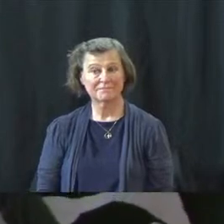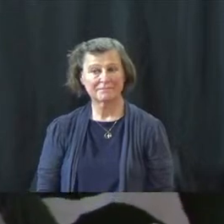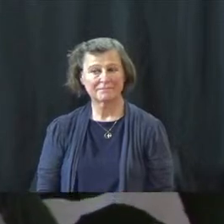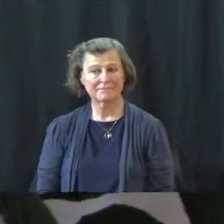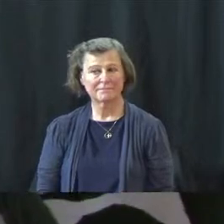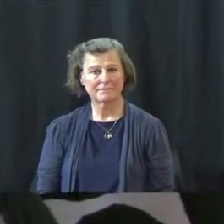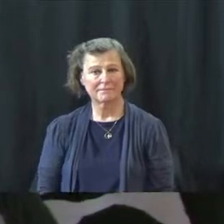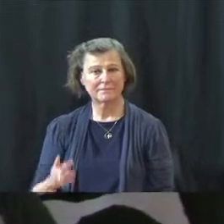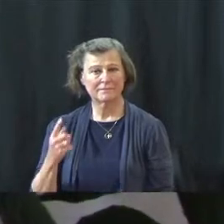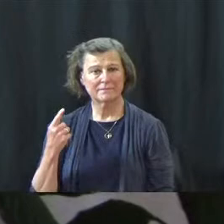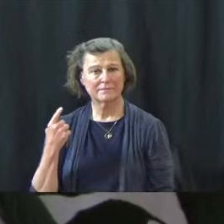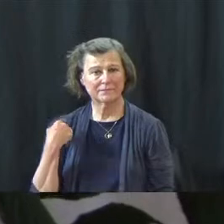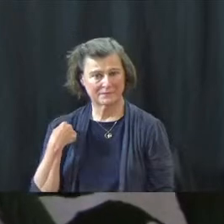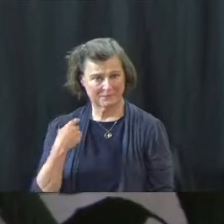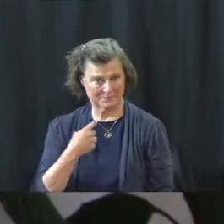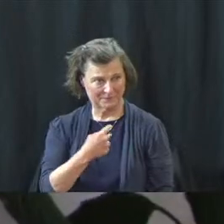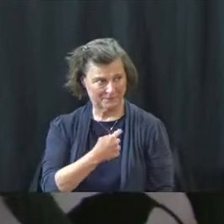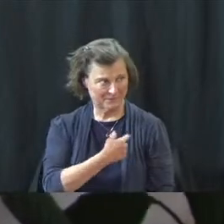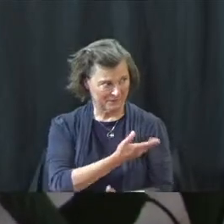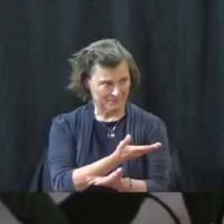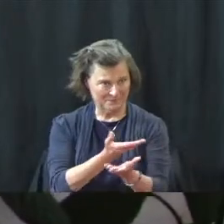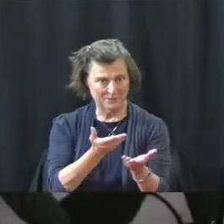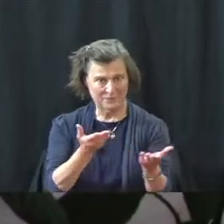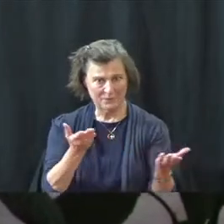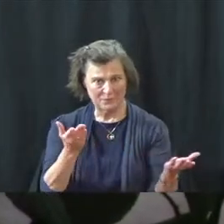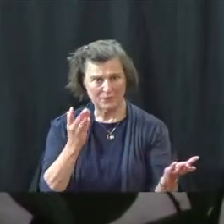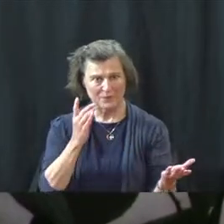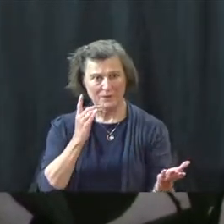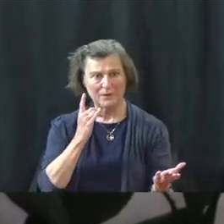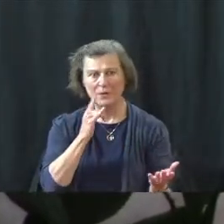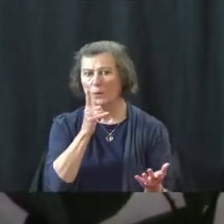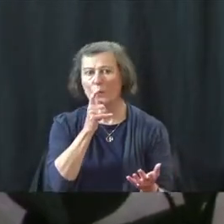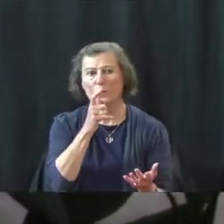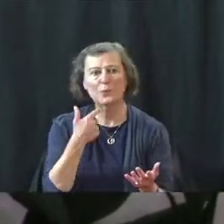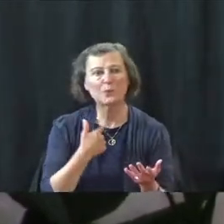We are the ones we have been waiting for.